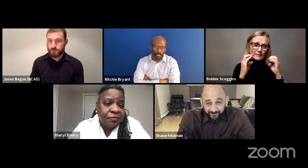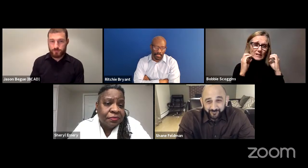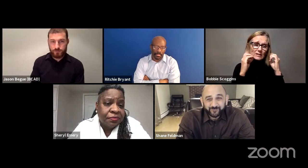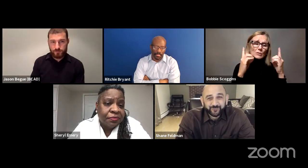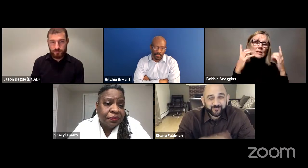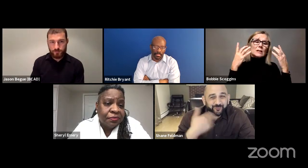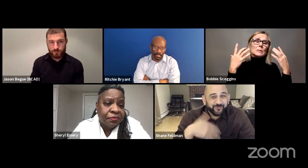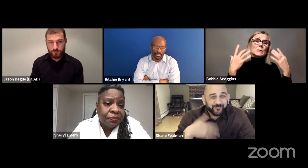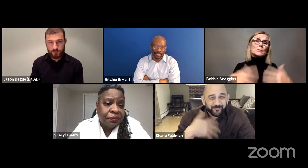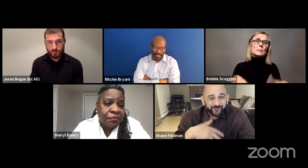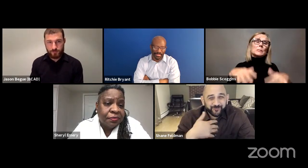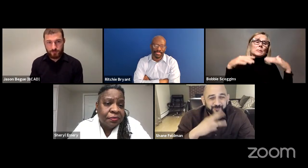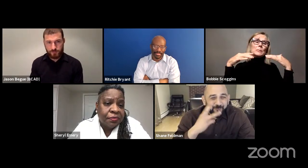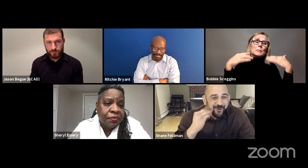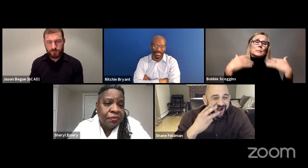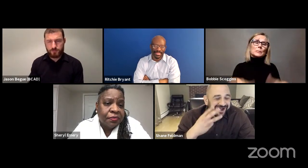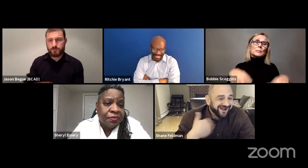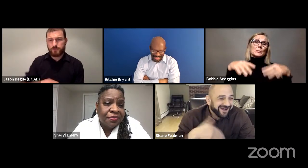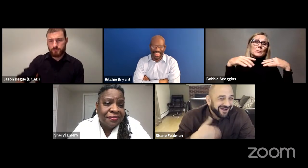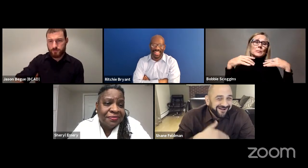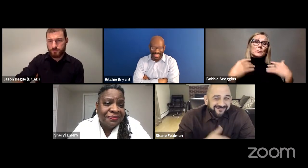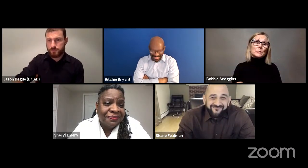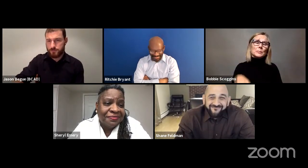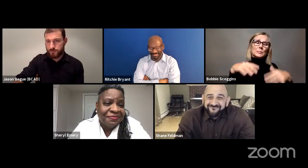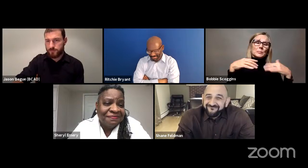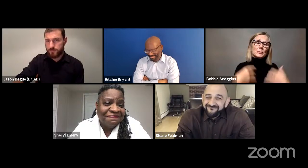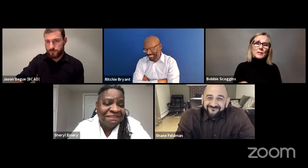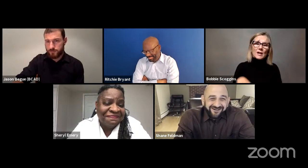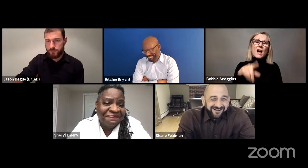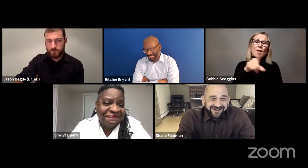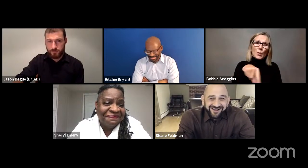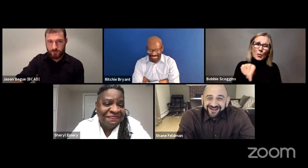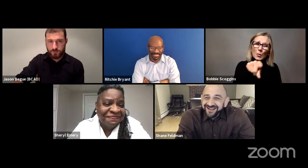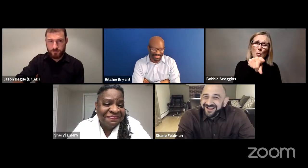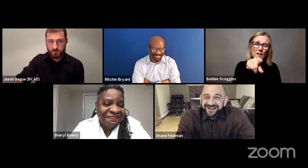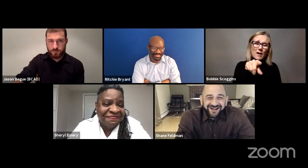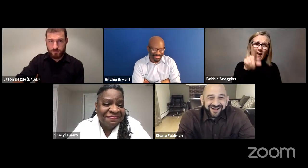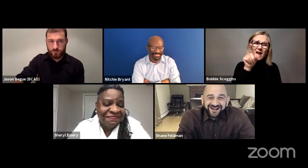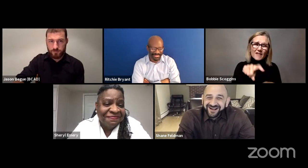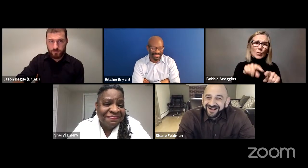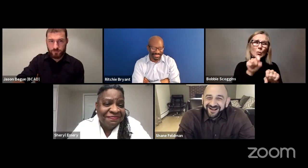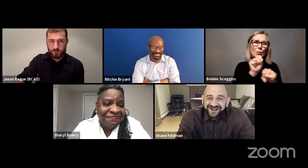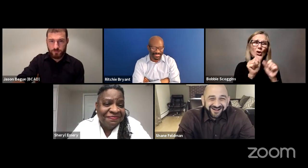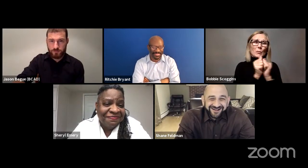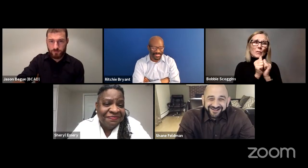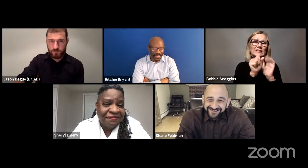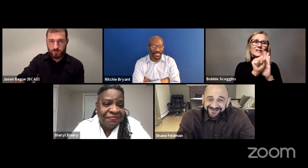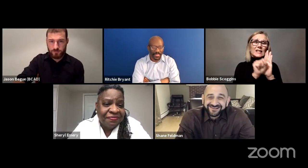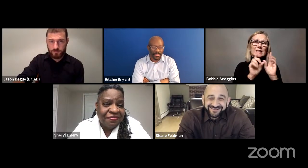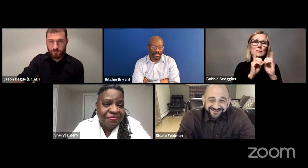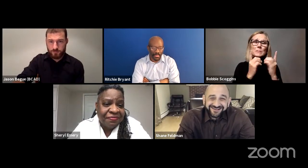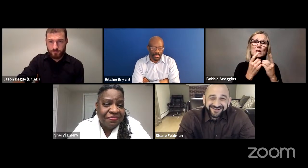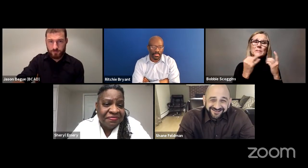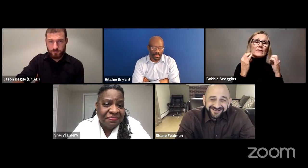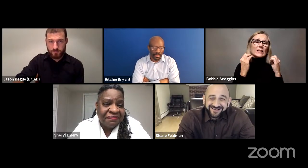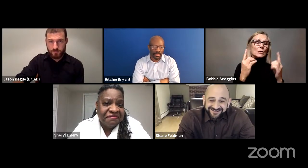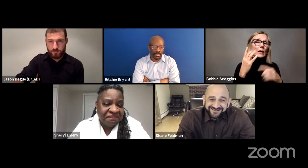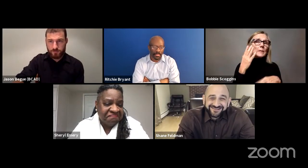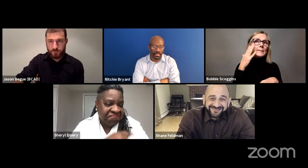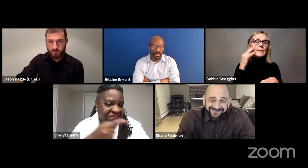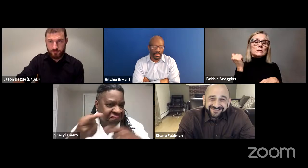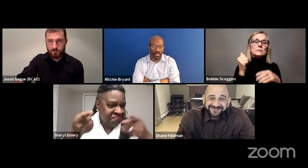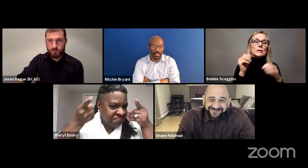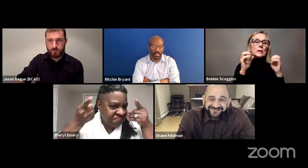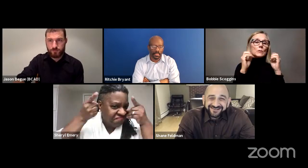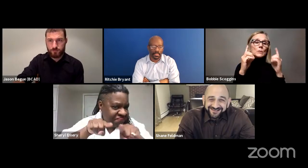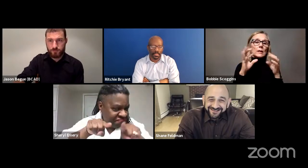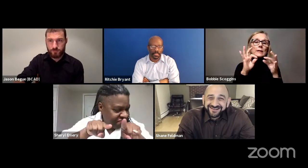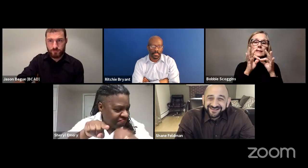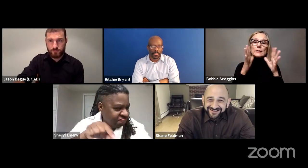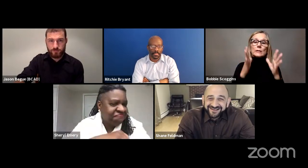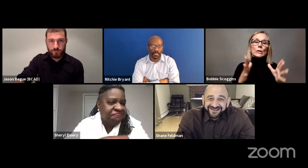the State Department of Education, as we know, you have to work closely with the State Department